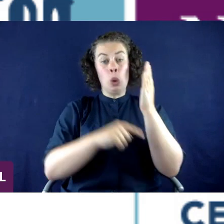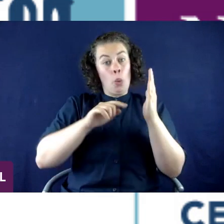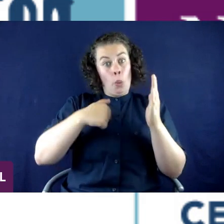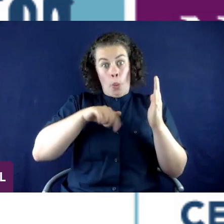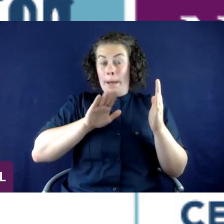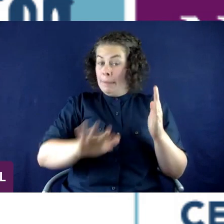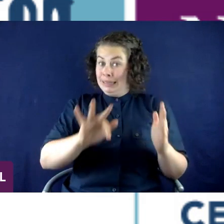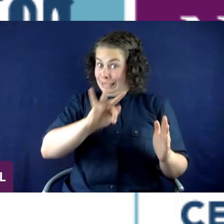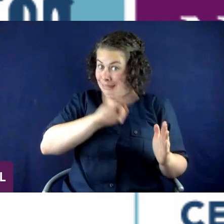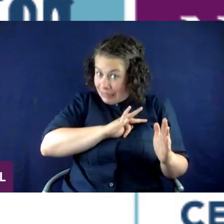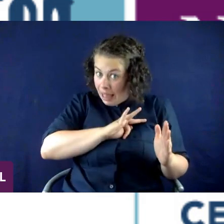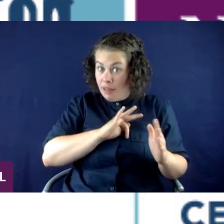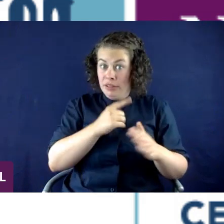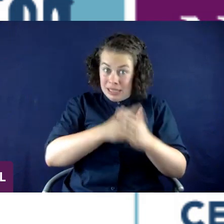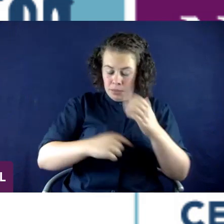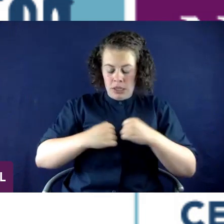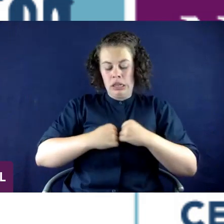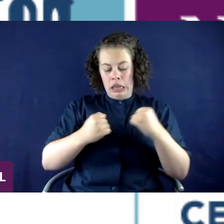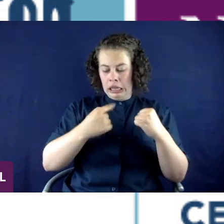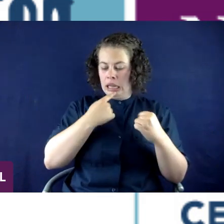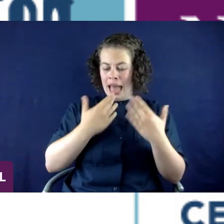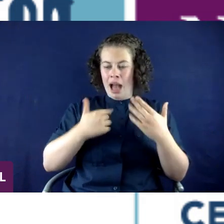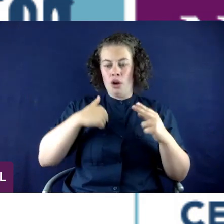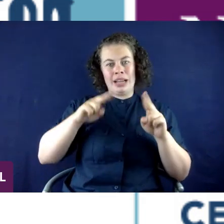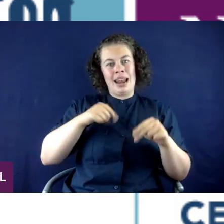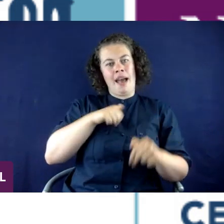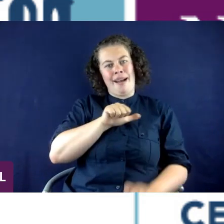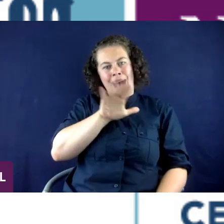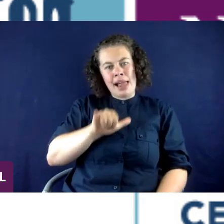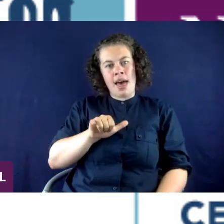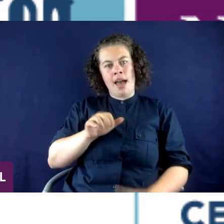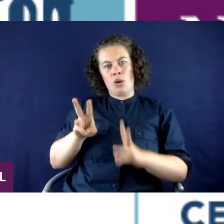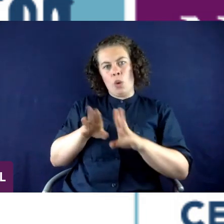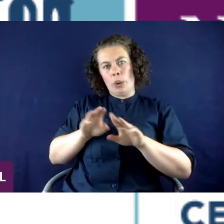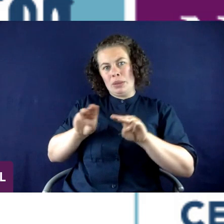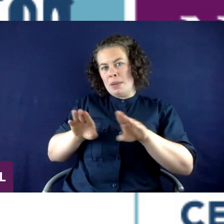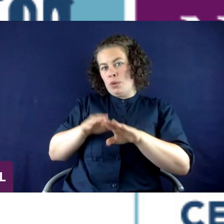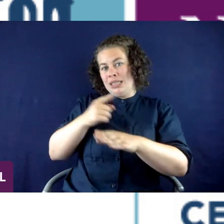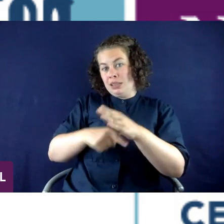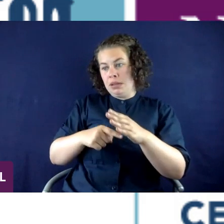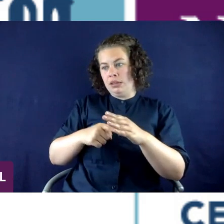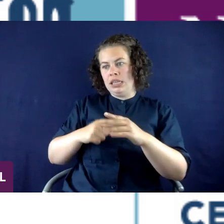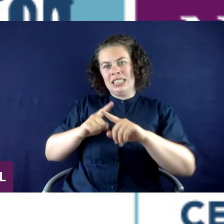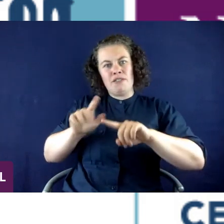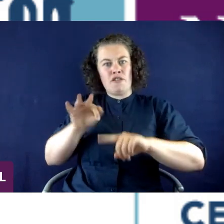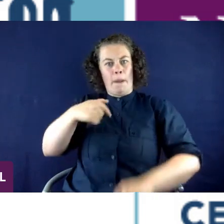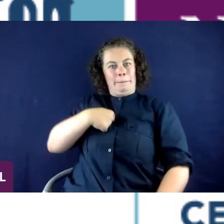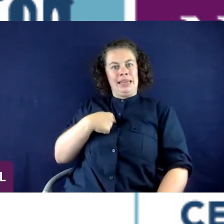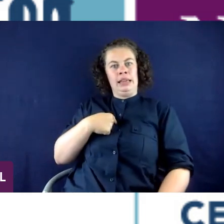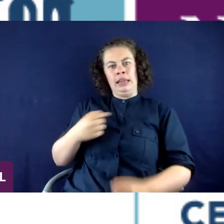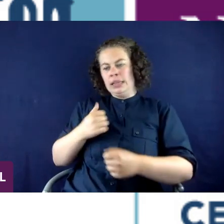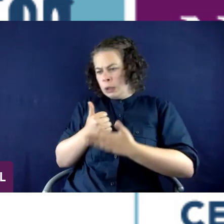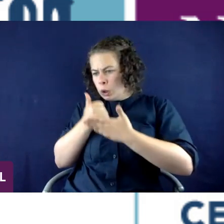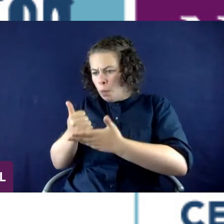There is some kind of hierarchy within the movement, so breaking our own discomfort and going forward and becoming an ally is